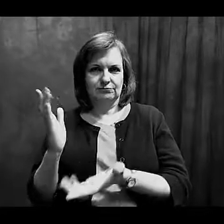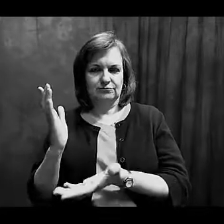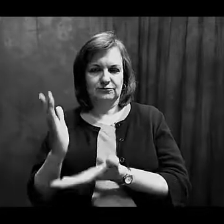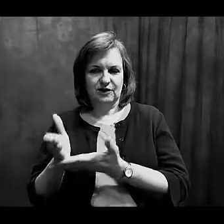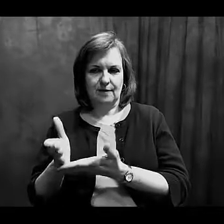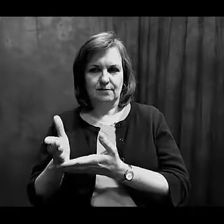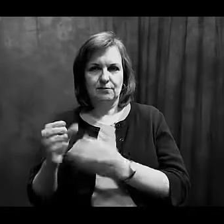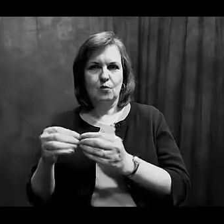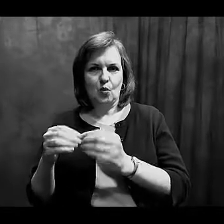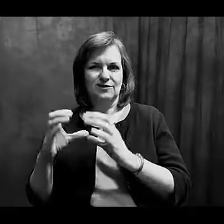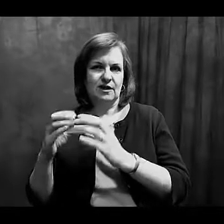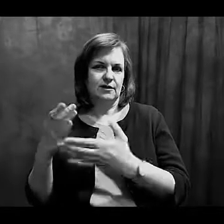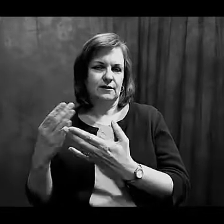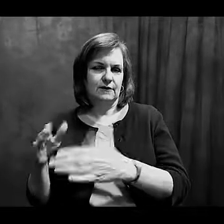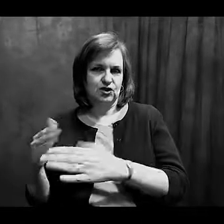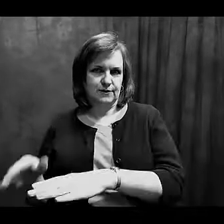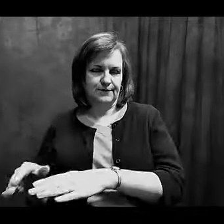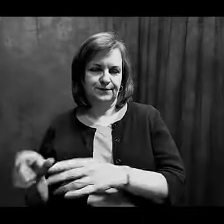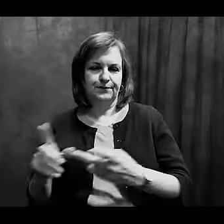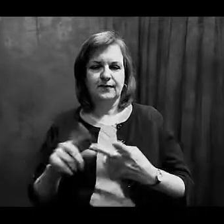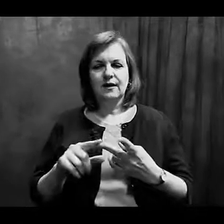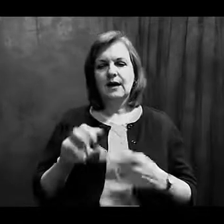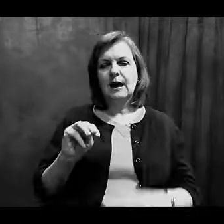to help control any further cell division